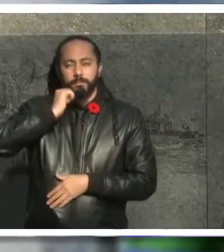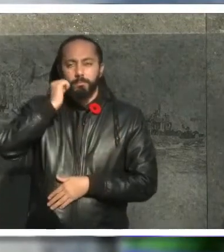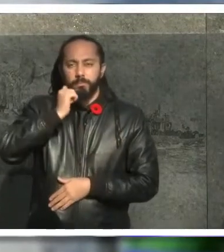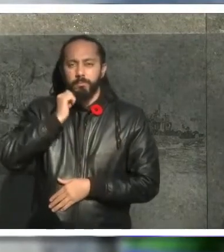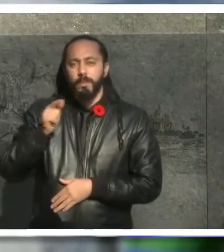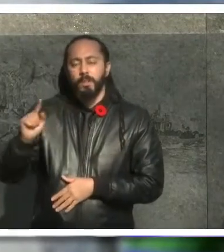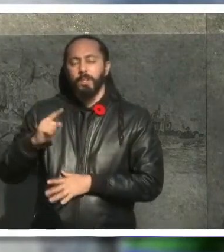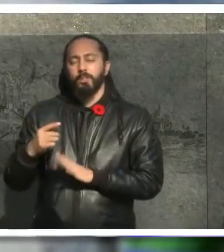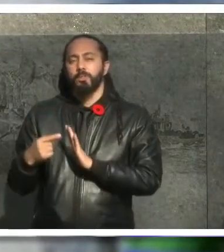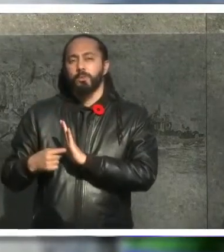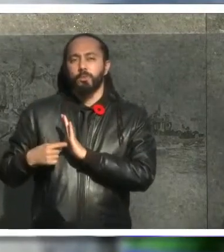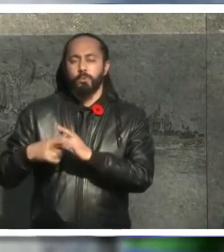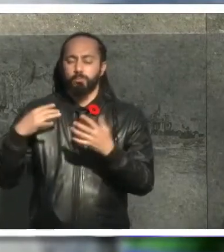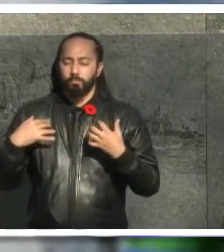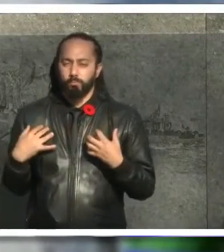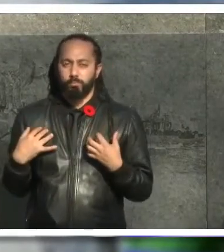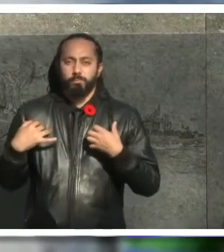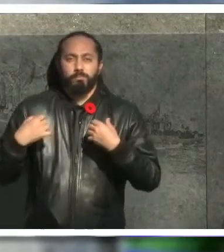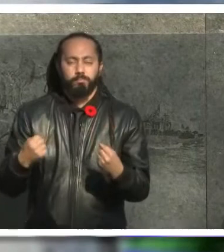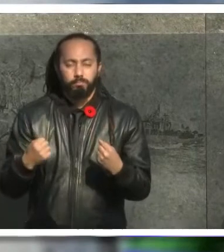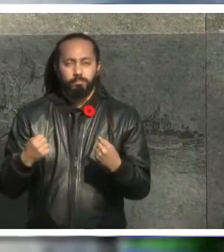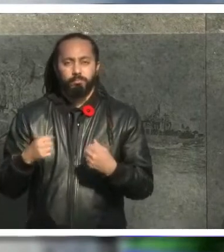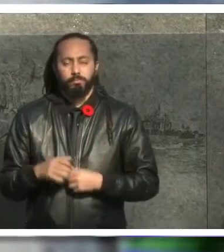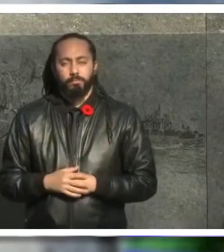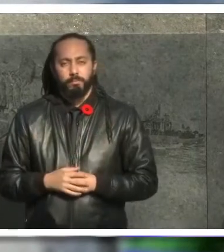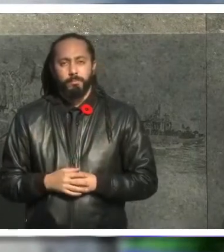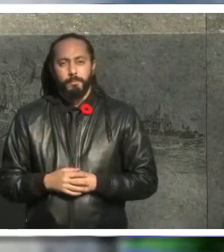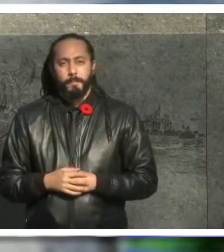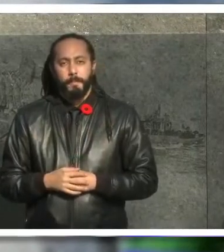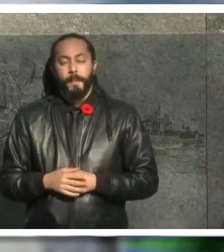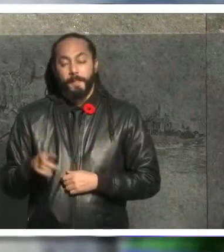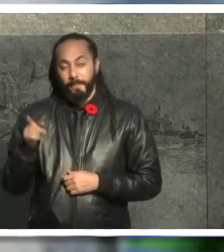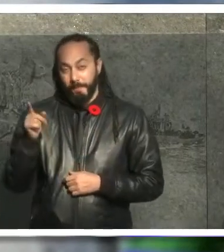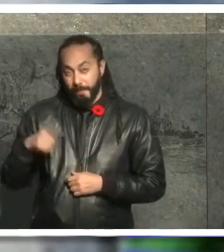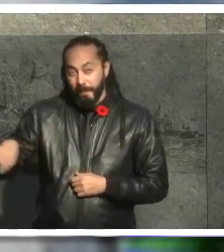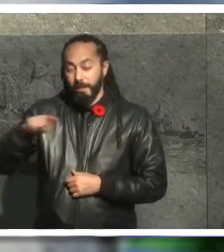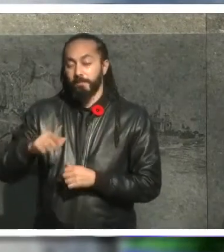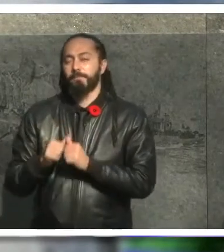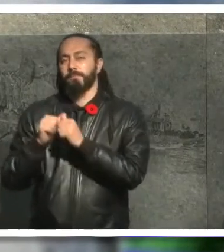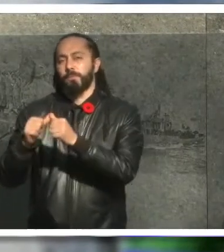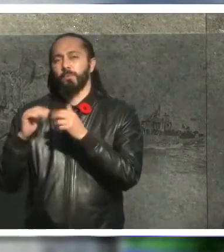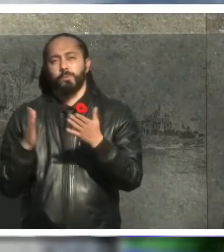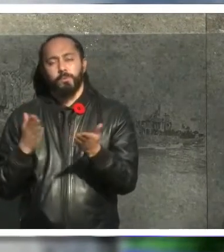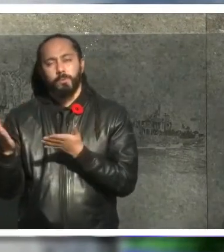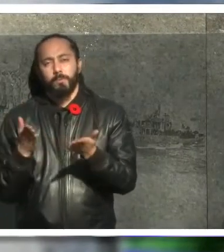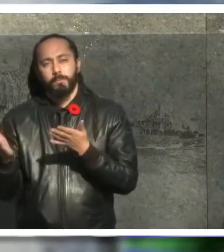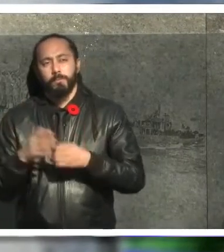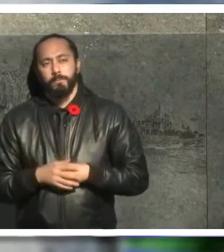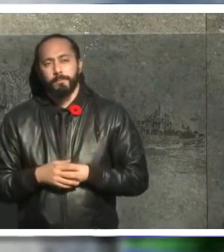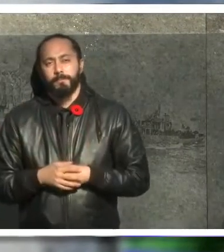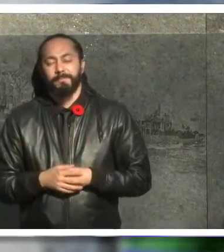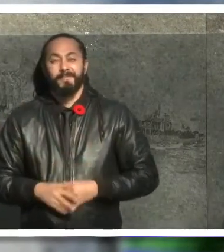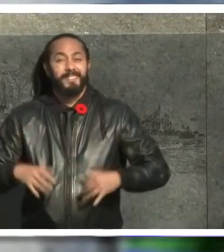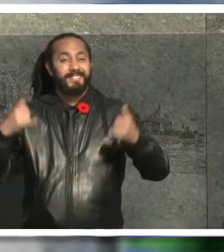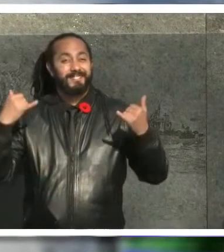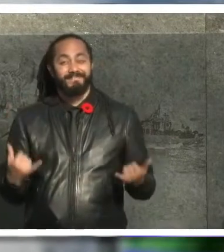they demonstrate resilience as they continue to serve. Today we have given up being able to come